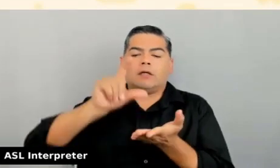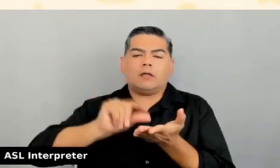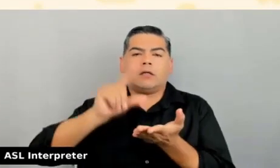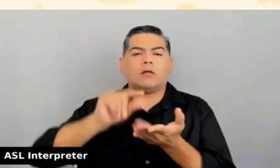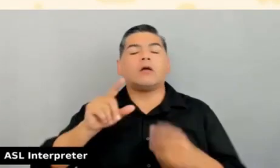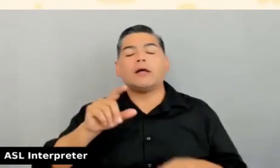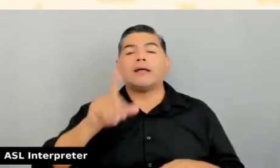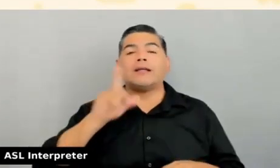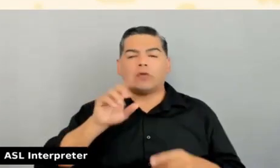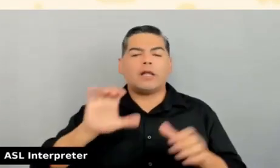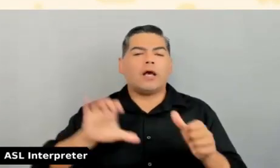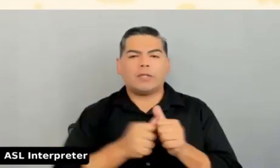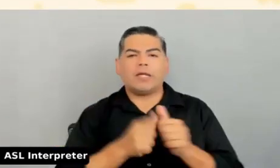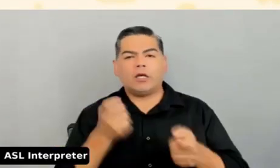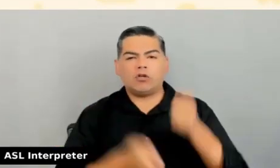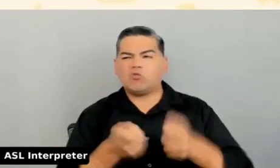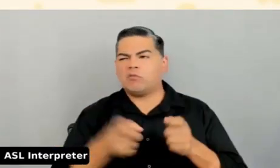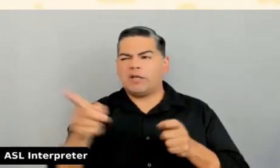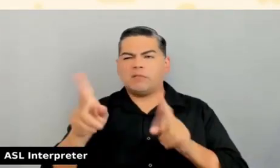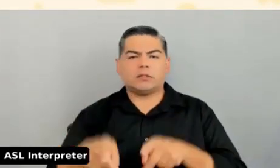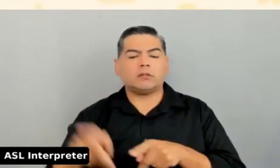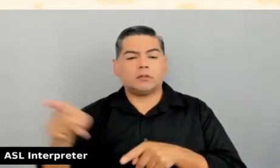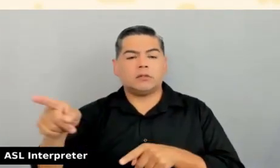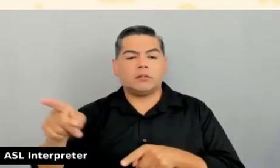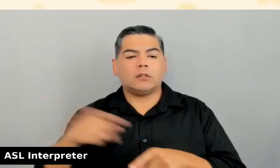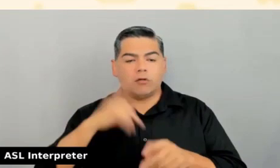be updated and controlled by the user, adding in focus states,